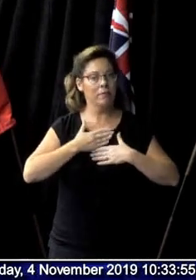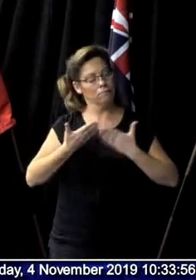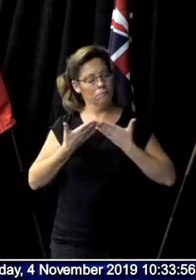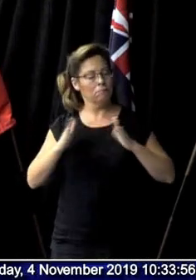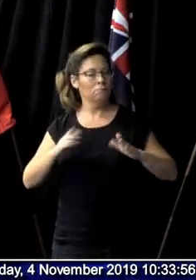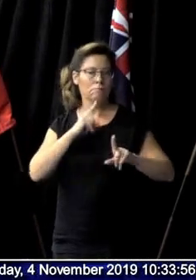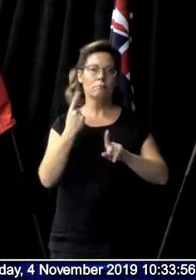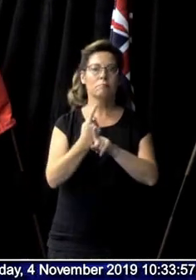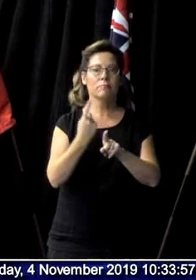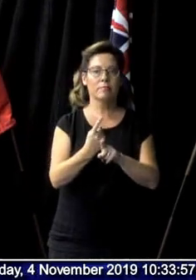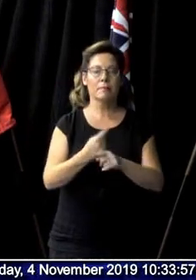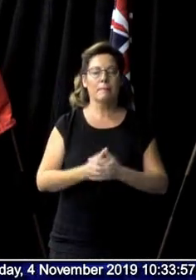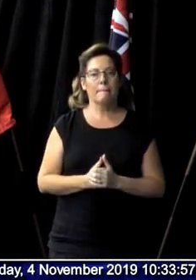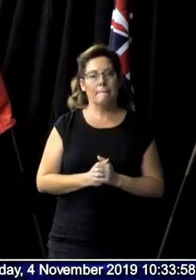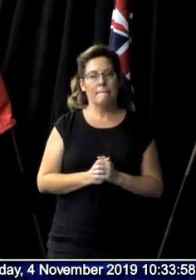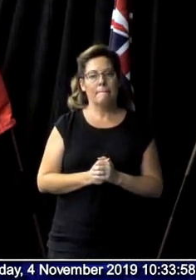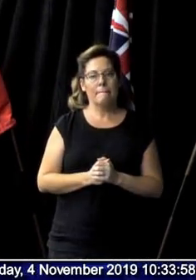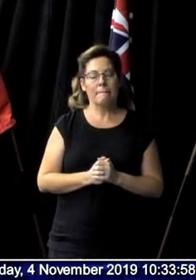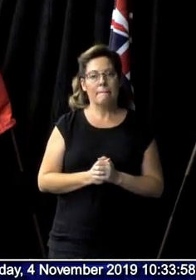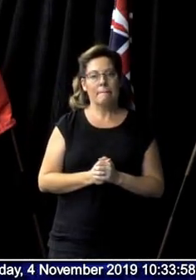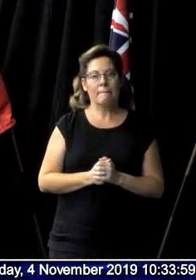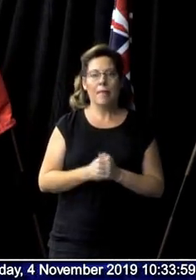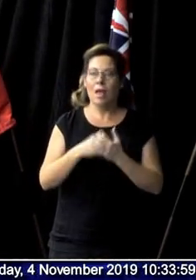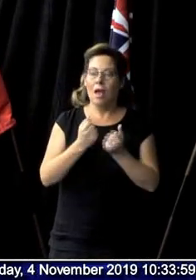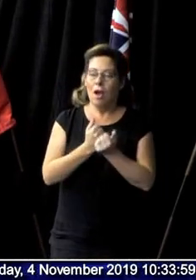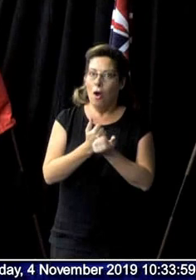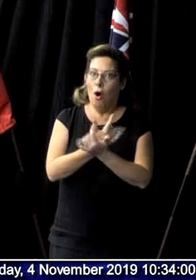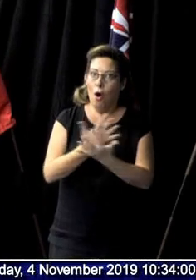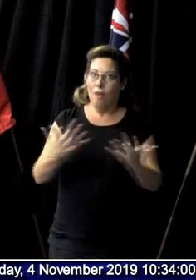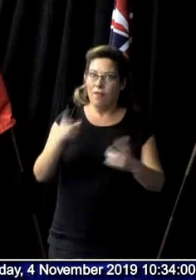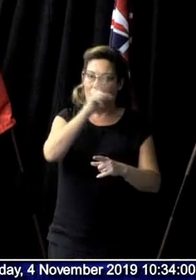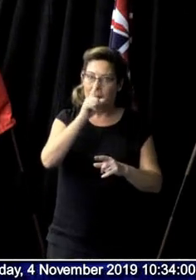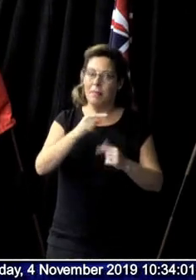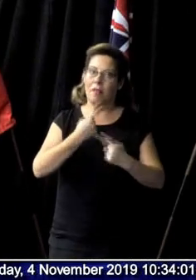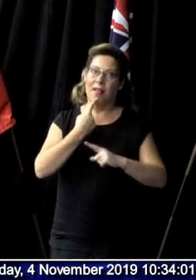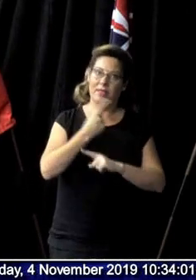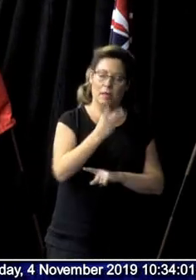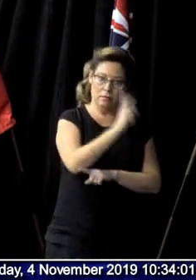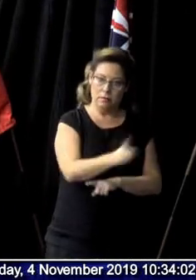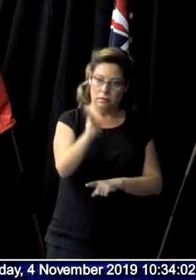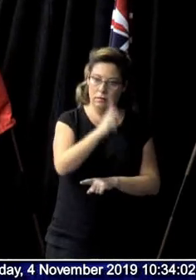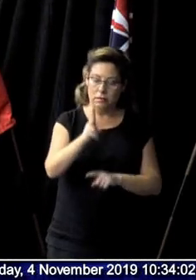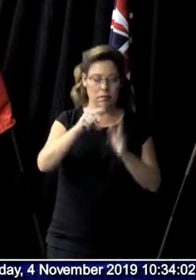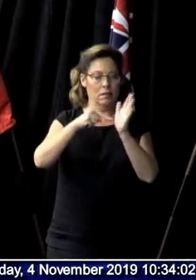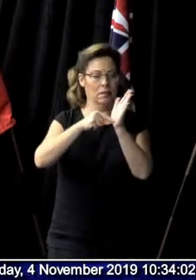As has been pointed out on many occasions, the Terms of Reference for this Royal Commission are extremely broad.